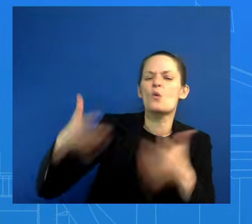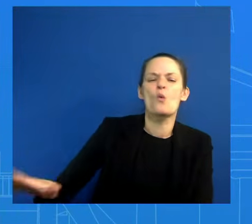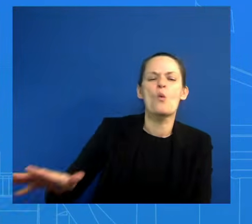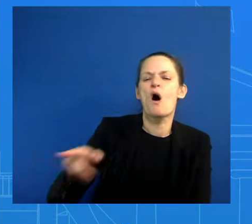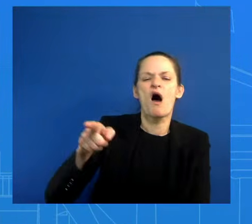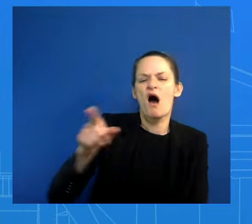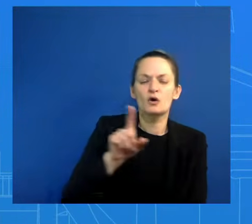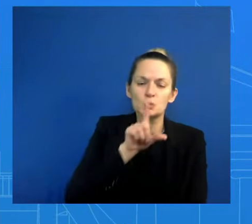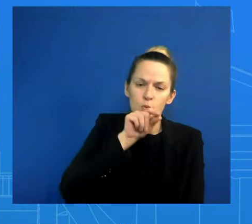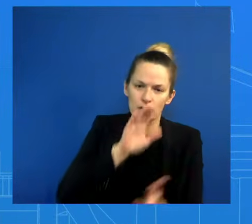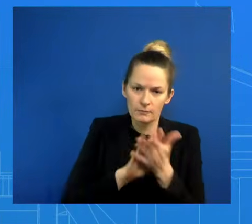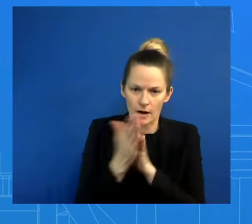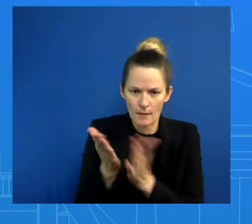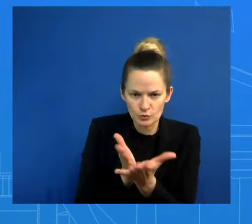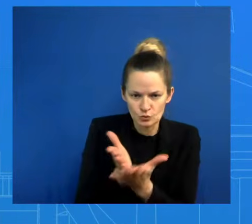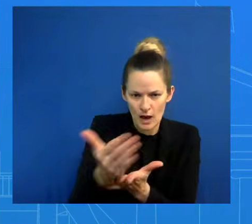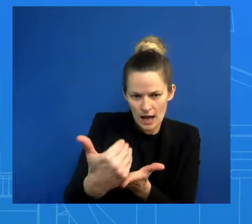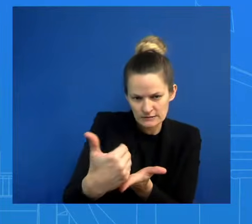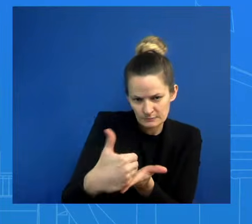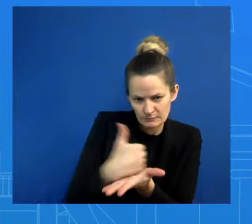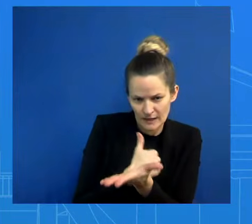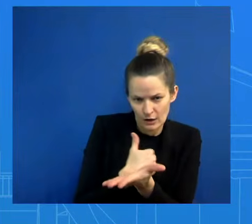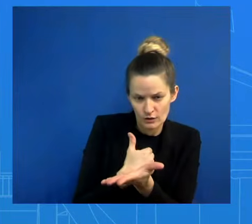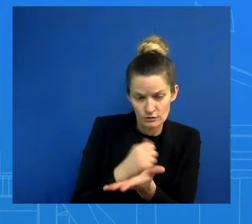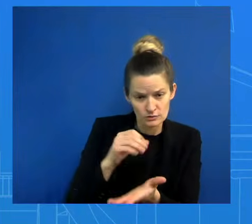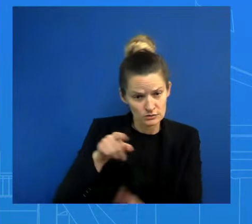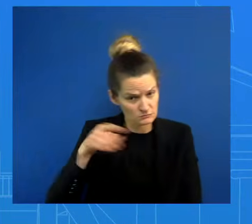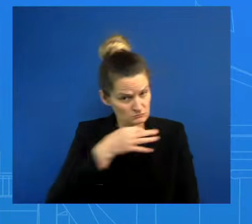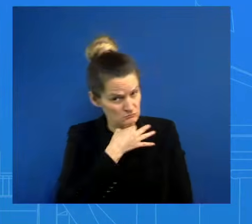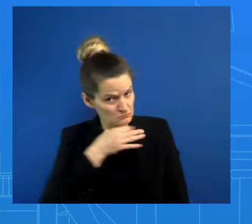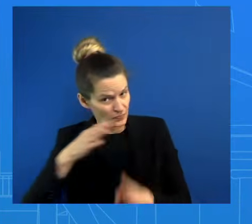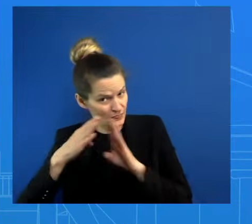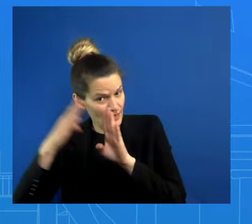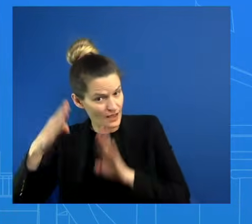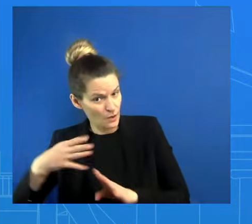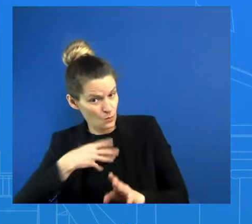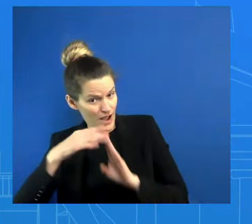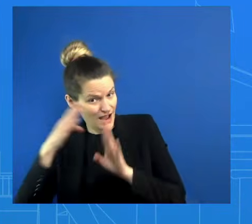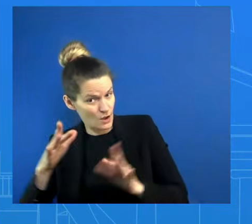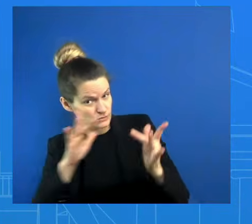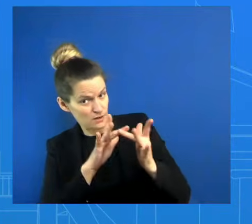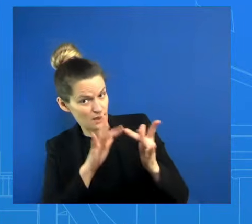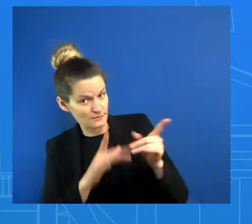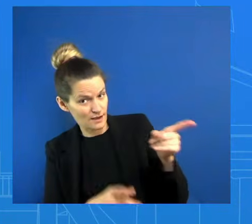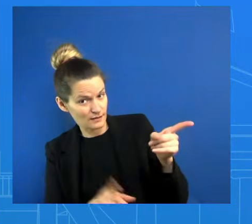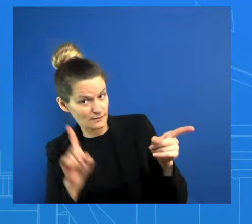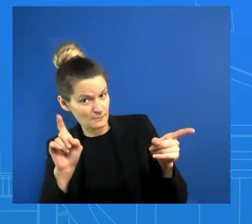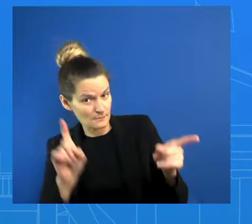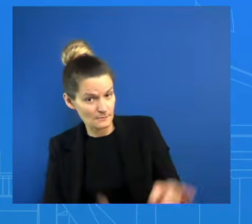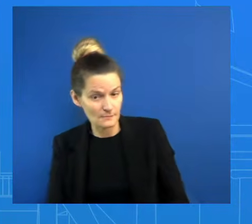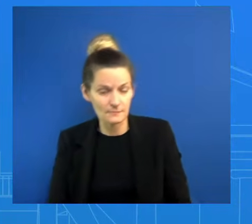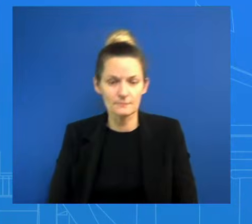or regarding his transparency efforts recently. Ms. Jean-Pierre: So, it's up to private companies to make these types of decisions.